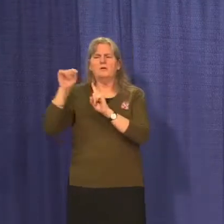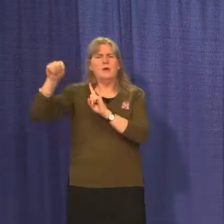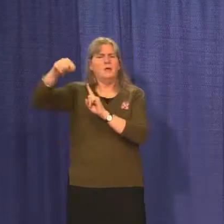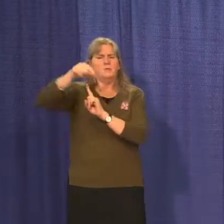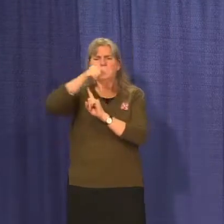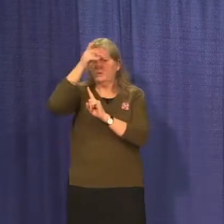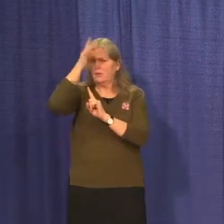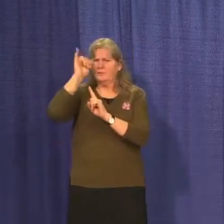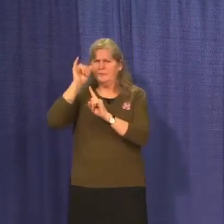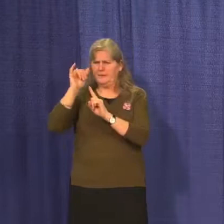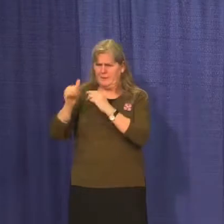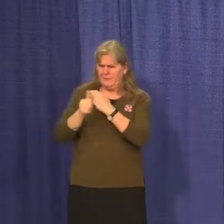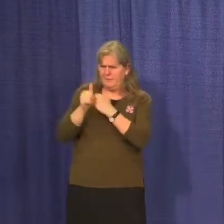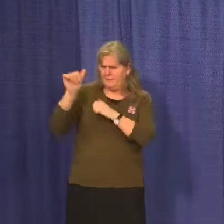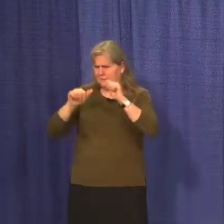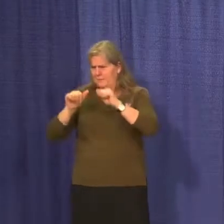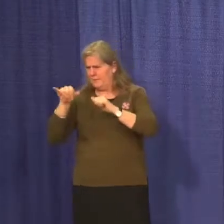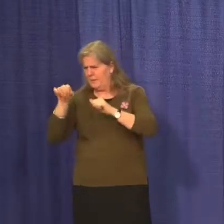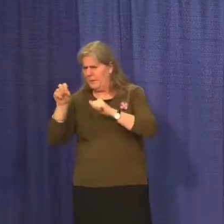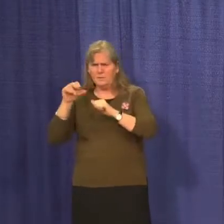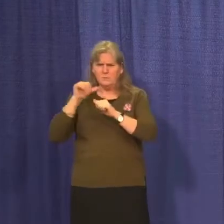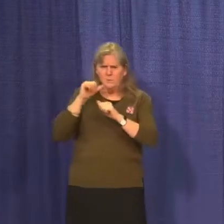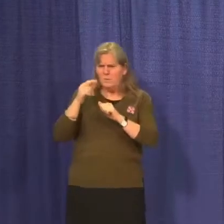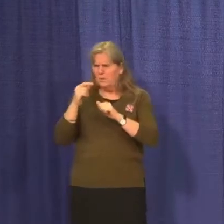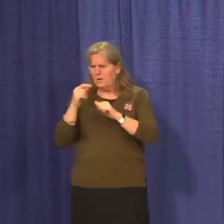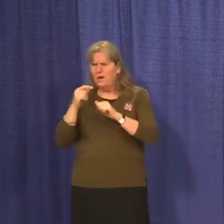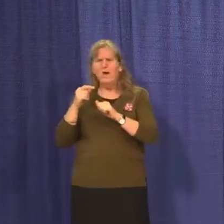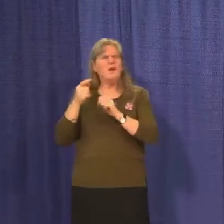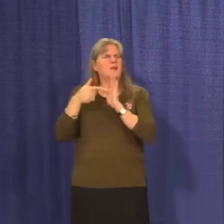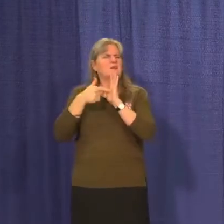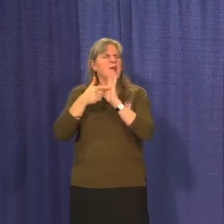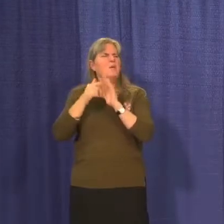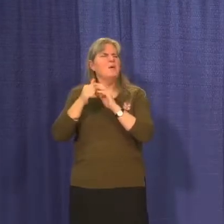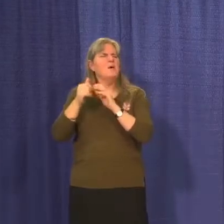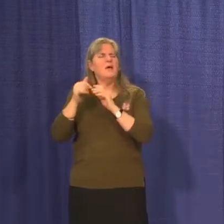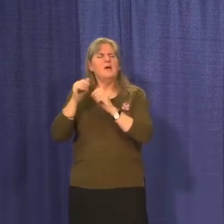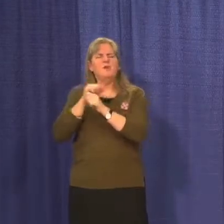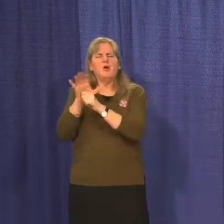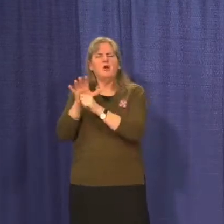tracing. The win we have a known case in the community and we are looking